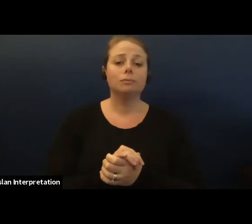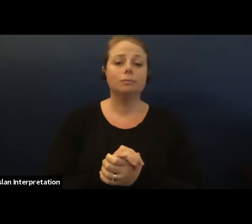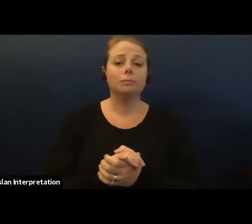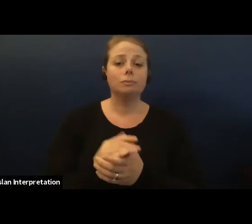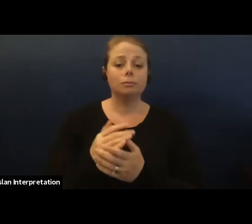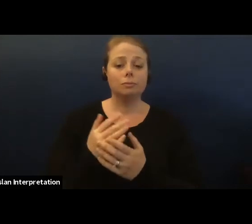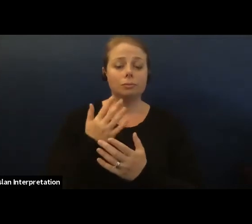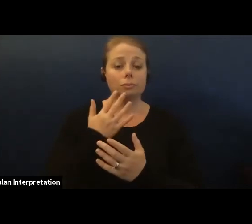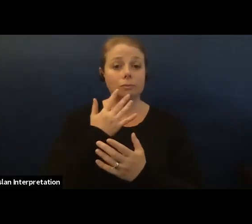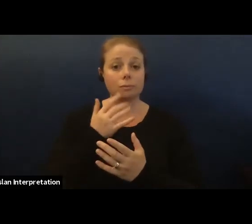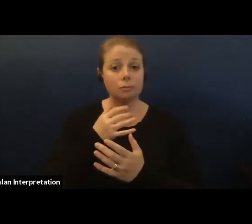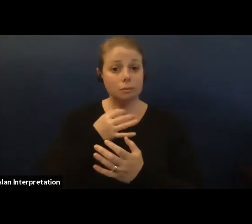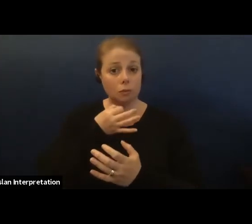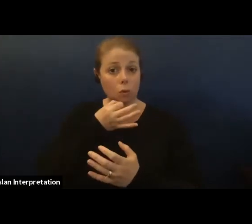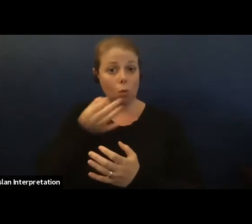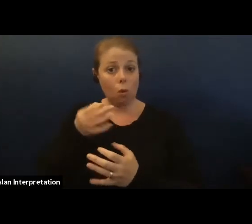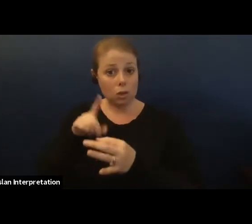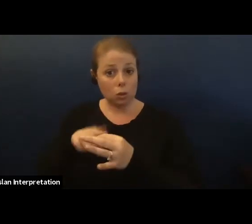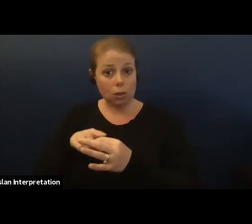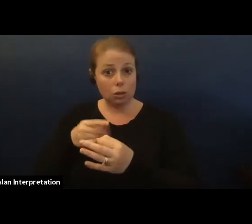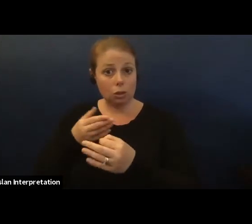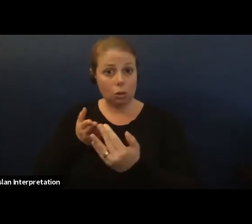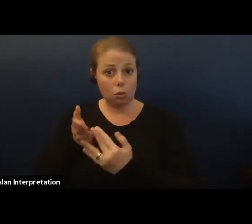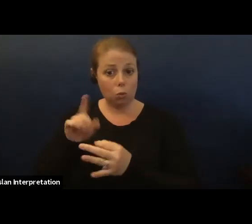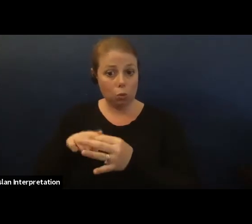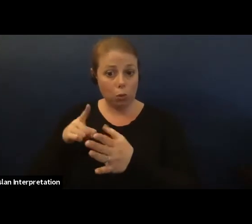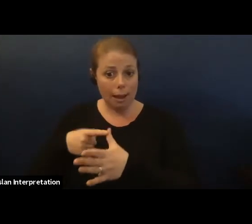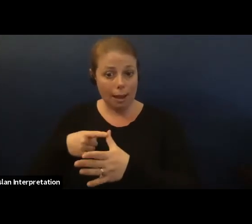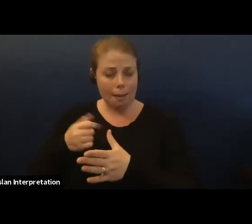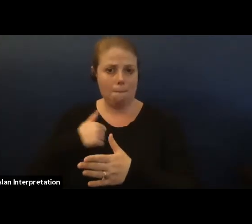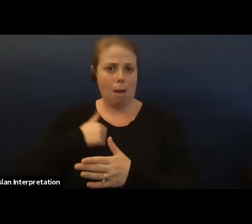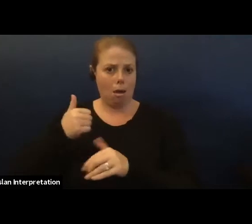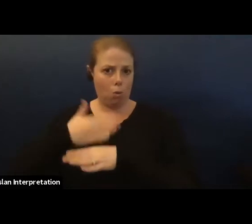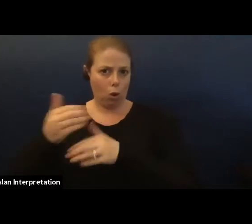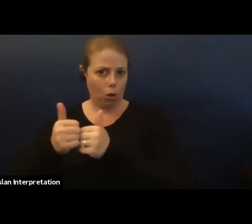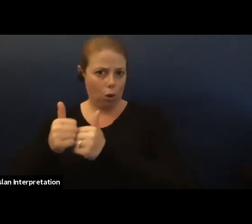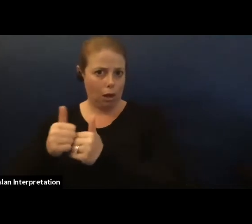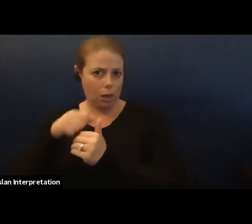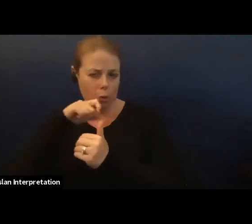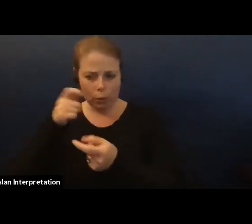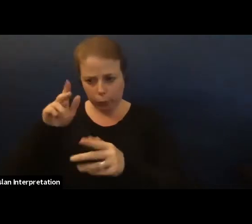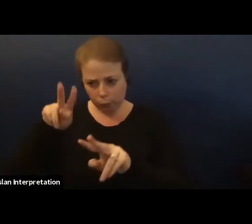colleagues and if simple to answer will be answered in writing during the presentation.